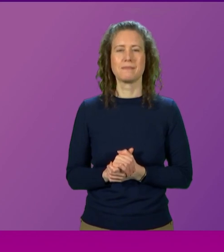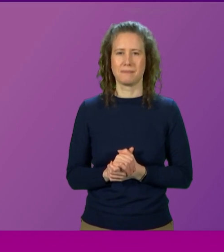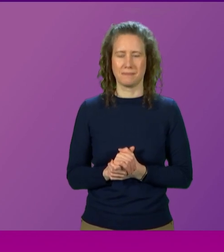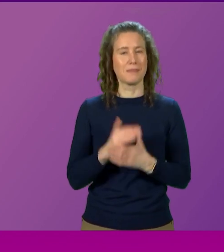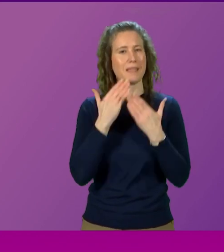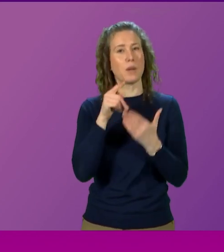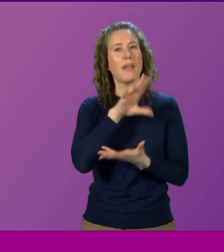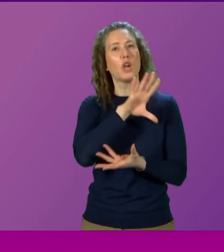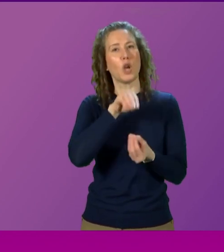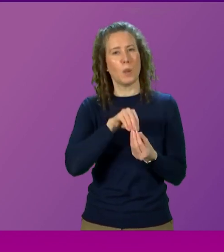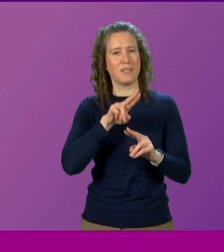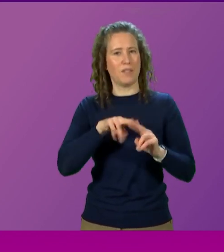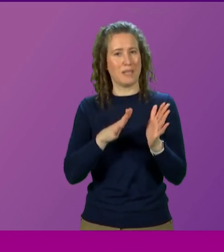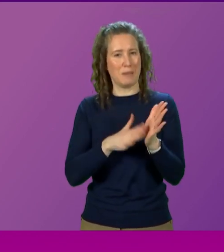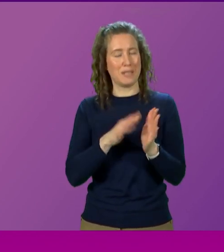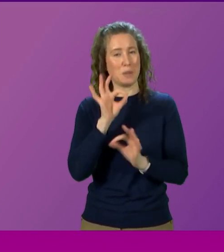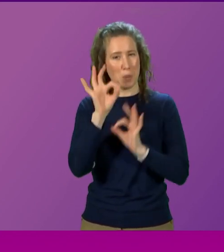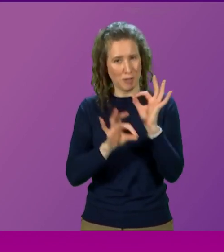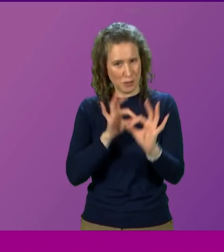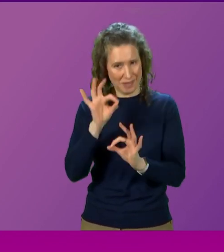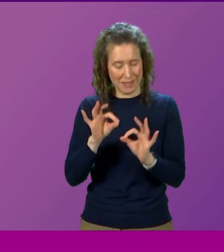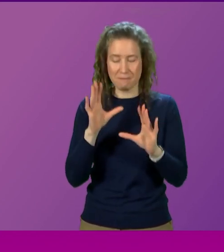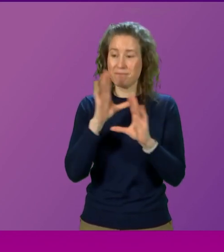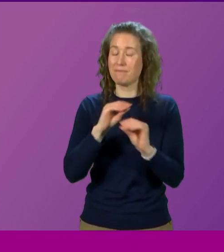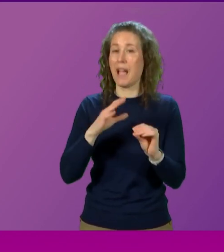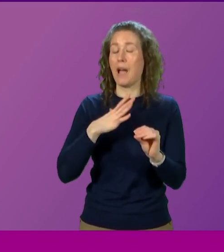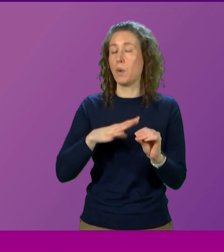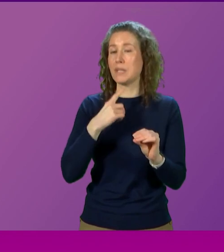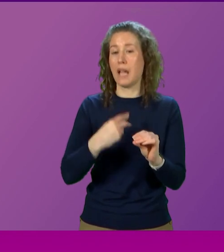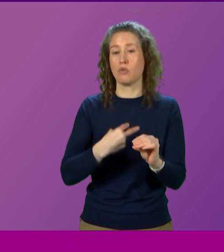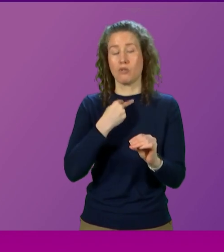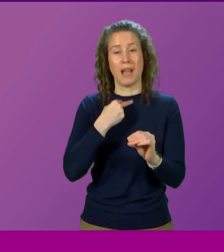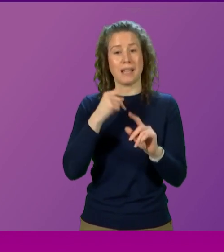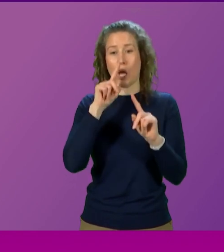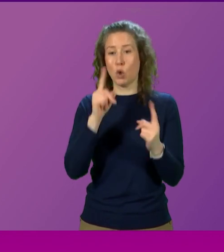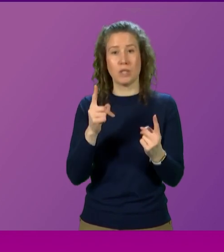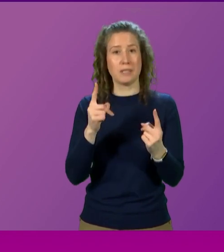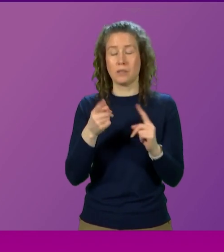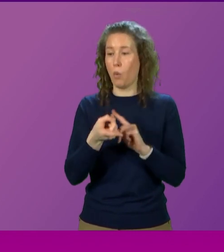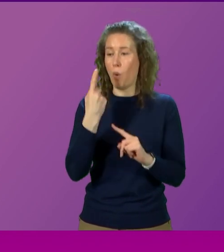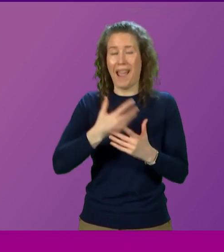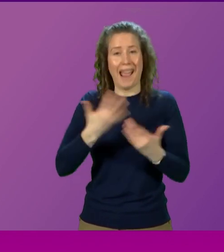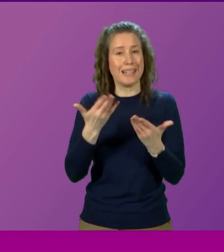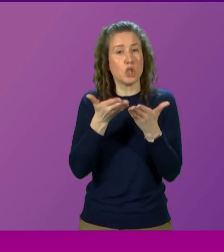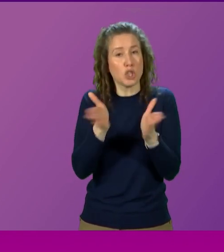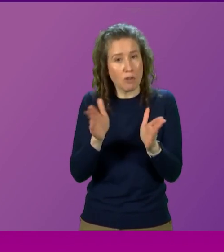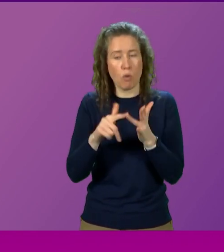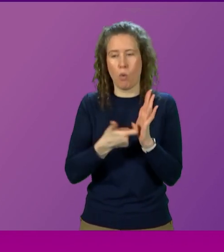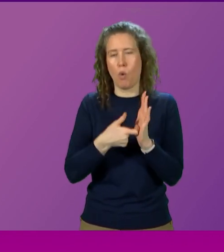That concludes First Minister’s question time. I regret that I have been unable to call any general or constituency supplementary questions